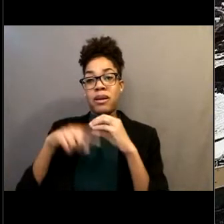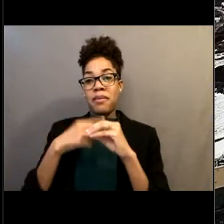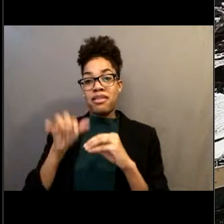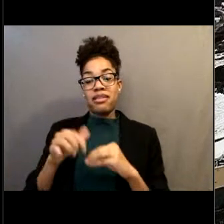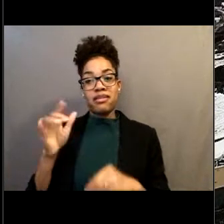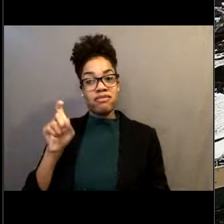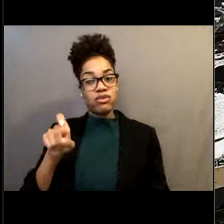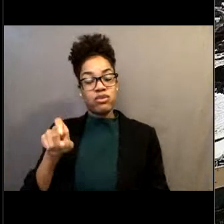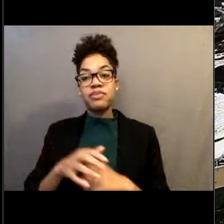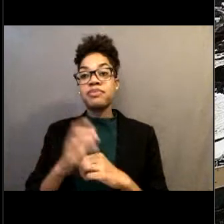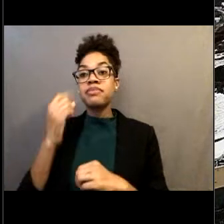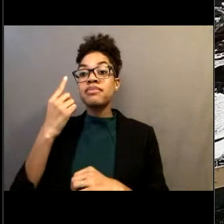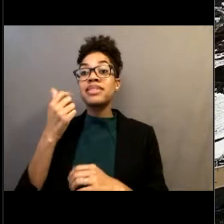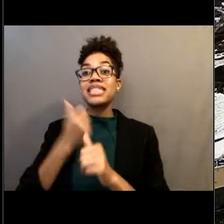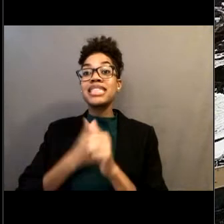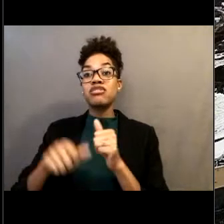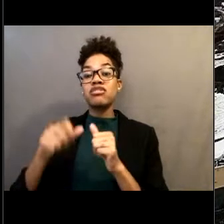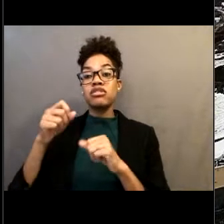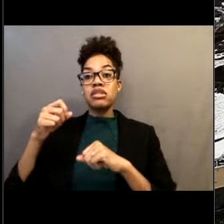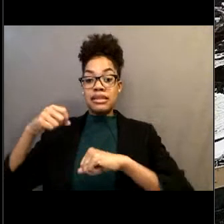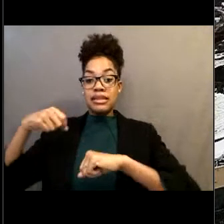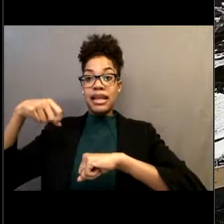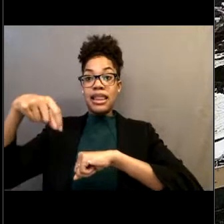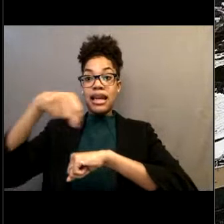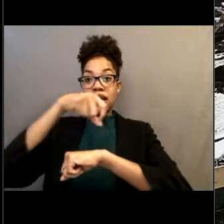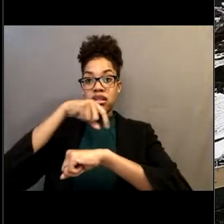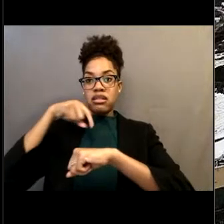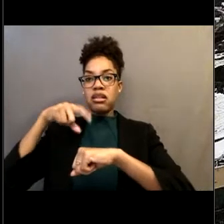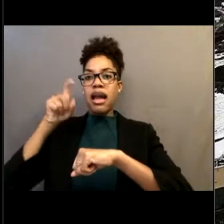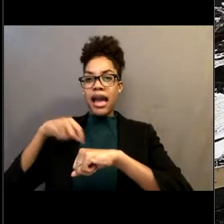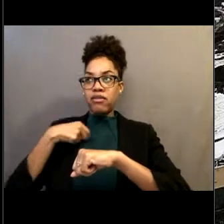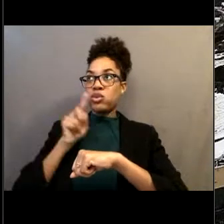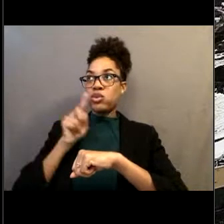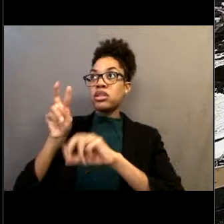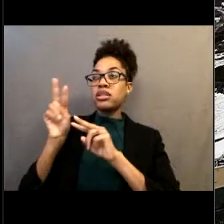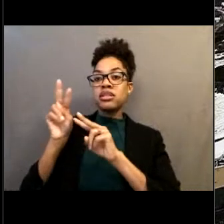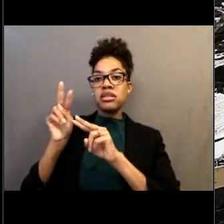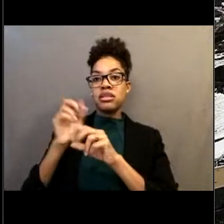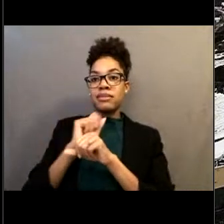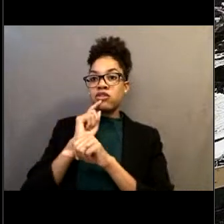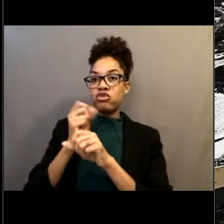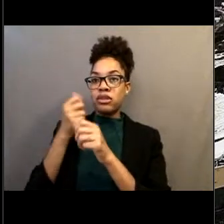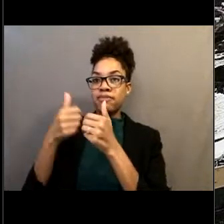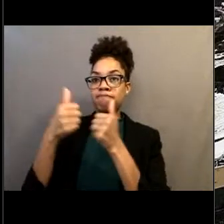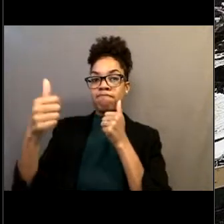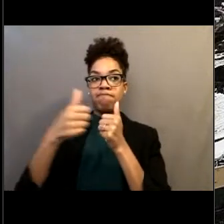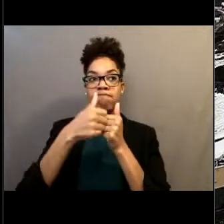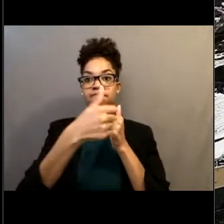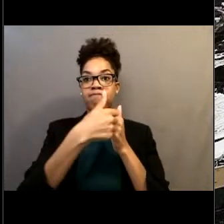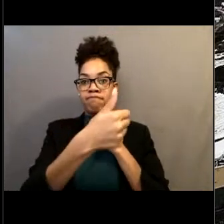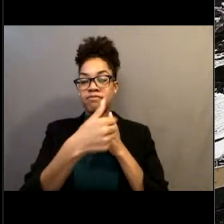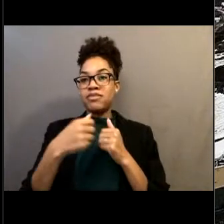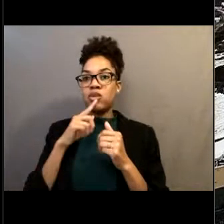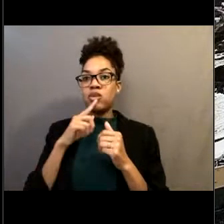on all the satellites that are around us. And sometimes we actually have to move the orbit of our satellites to try to avoid the probability